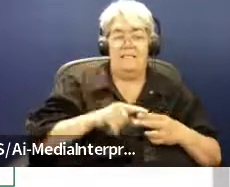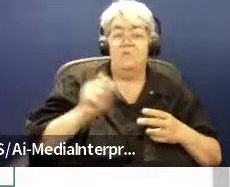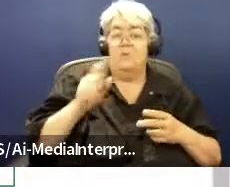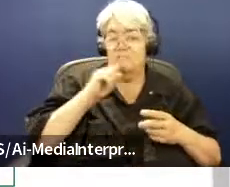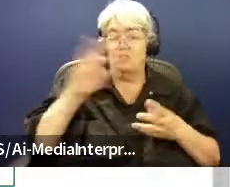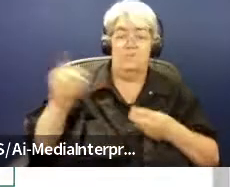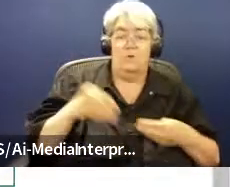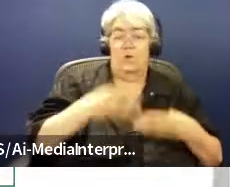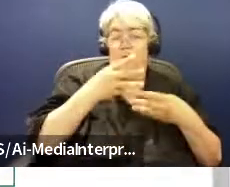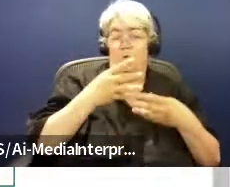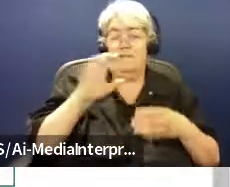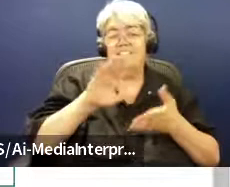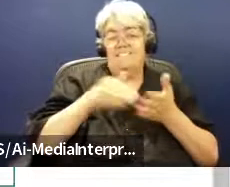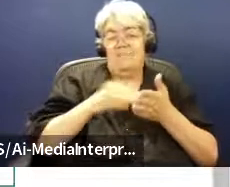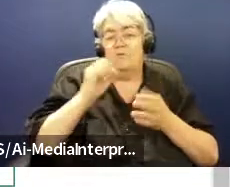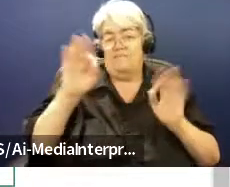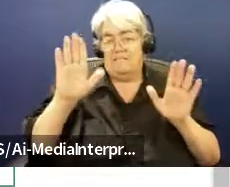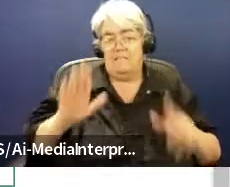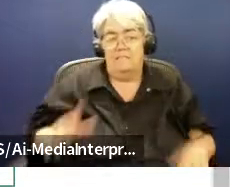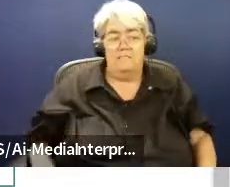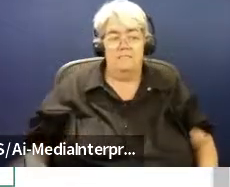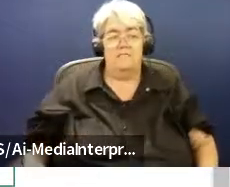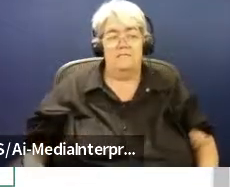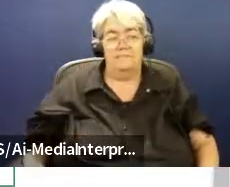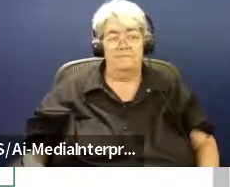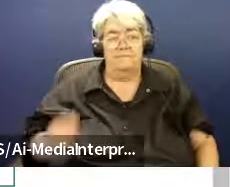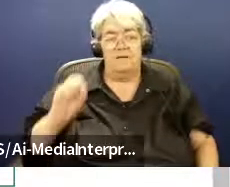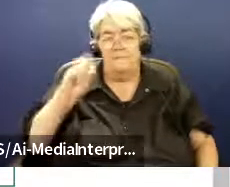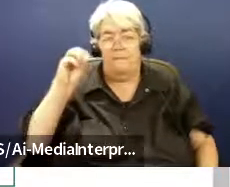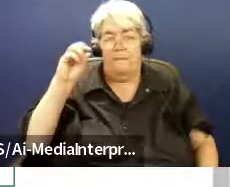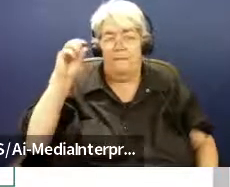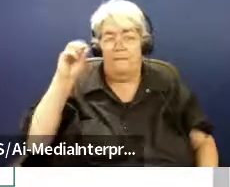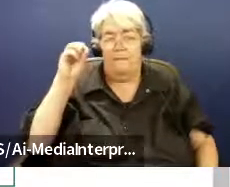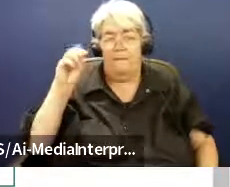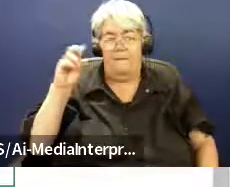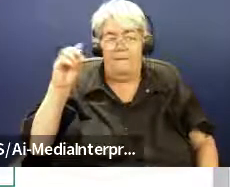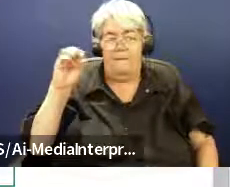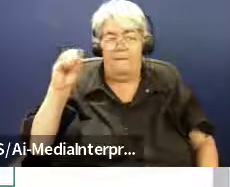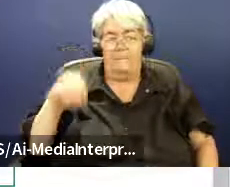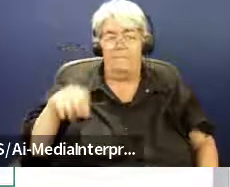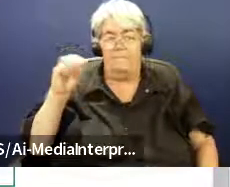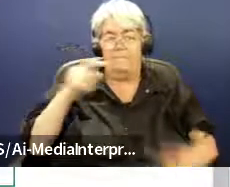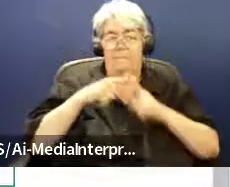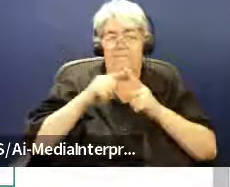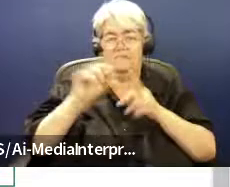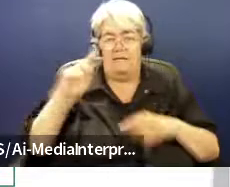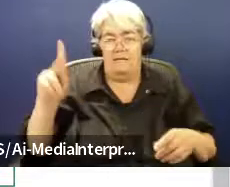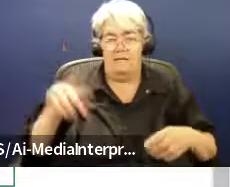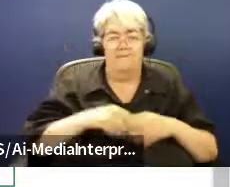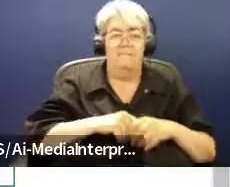SPEAKER: And FB.org selected. MATT HACKETT: